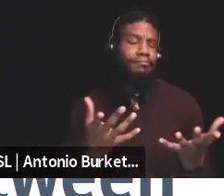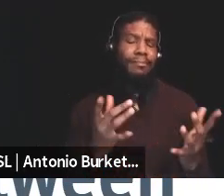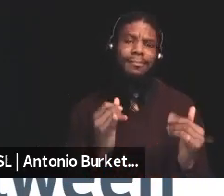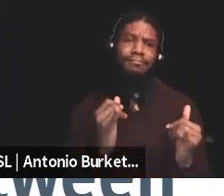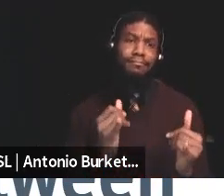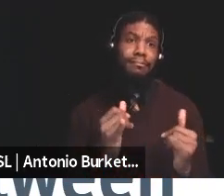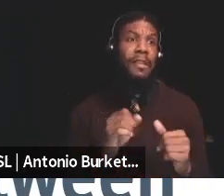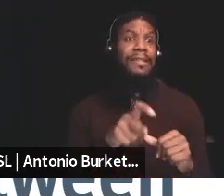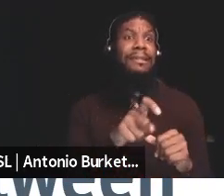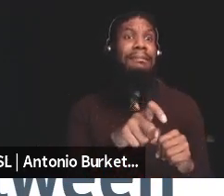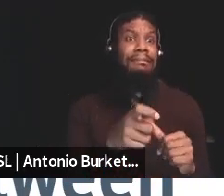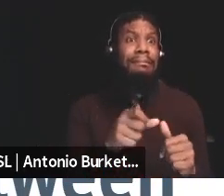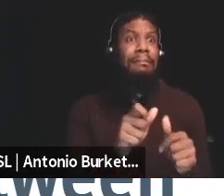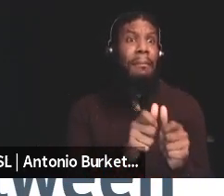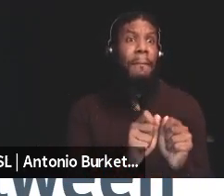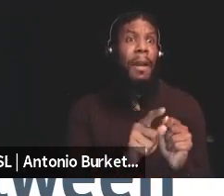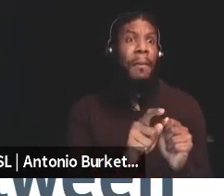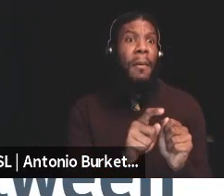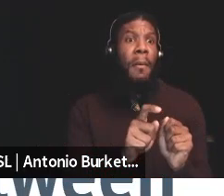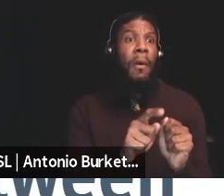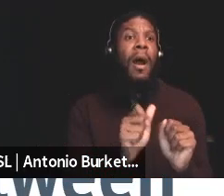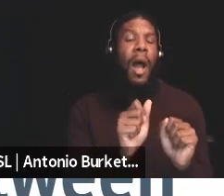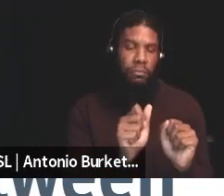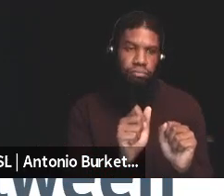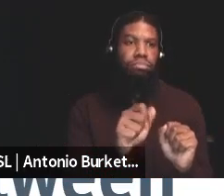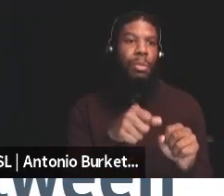their shifts when I send them a message via Slack. And here's something that's become